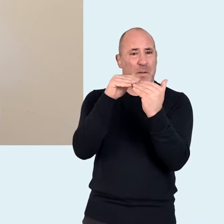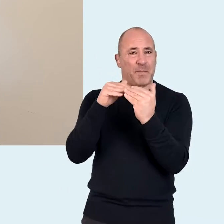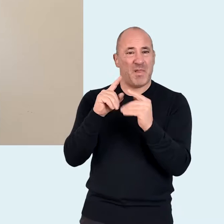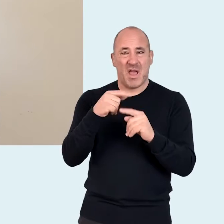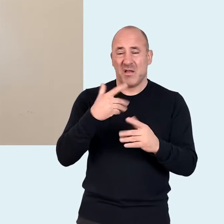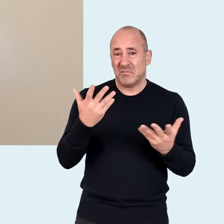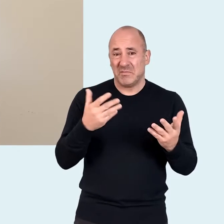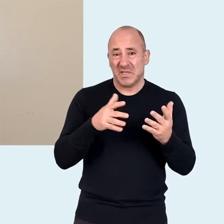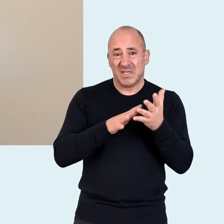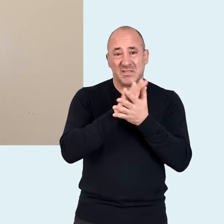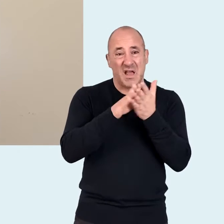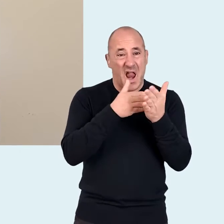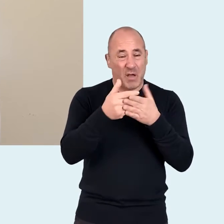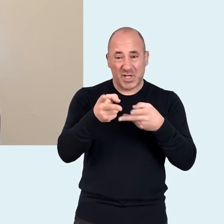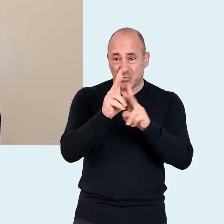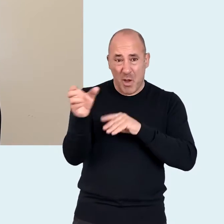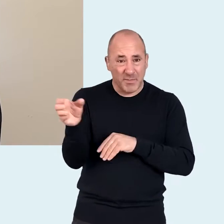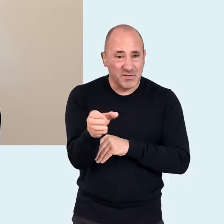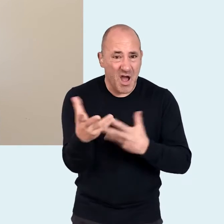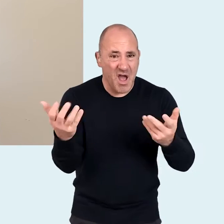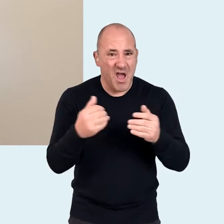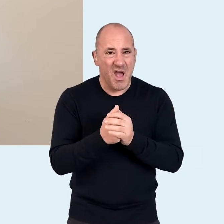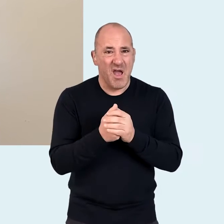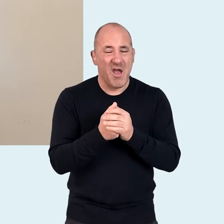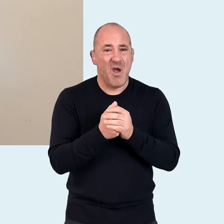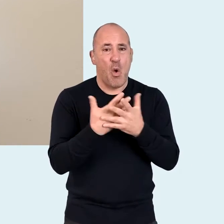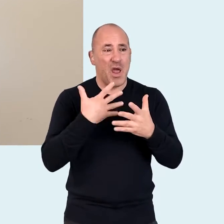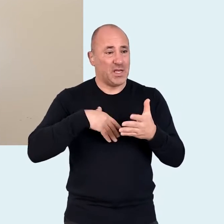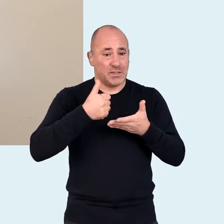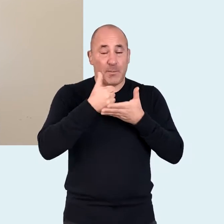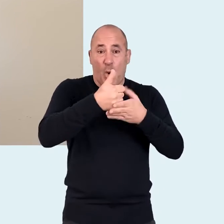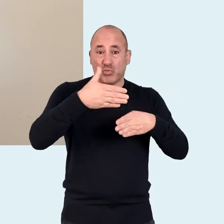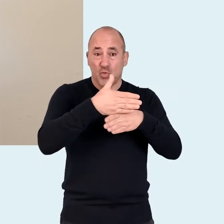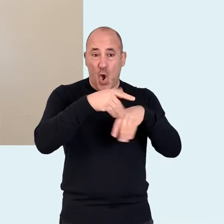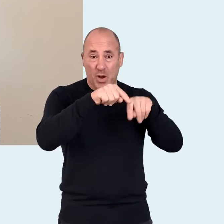to have a sign language interpreter? Do we need to have a support worker in the room?